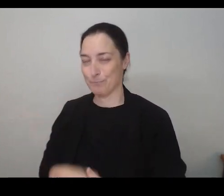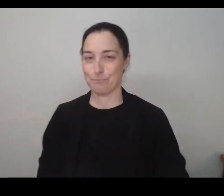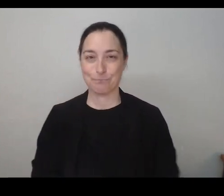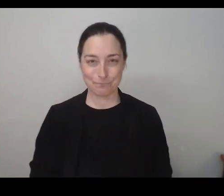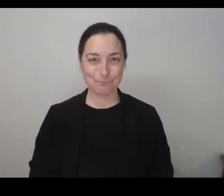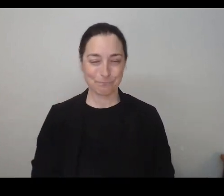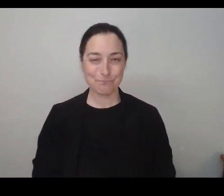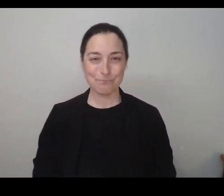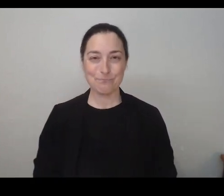Thanks so much, Georgia.